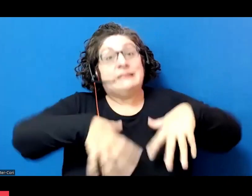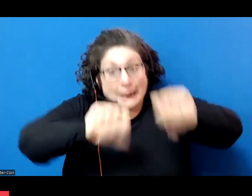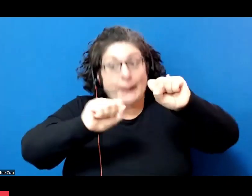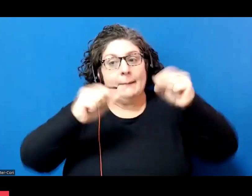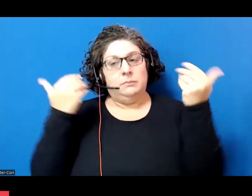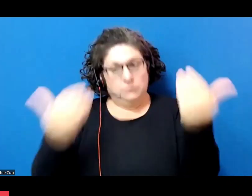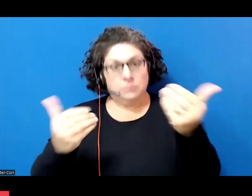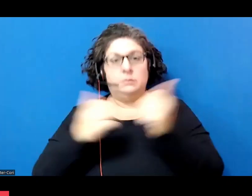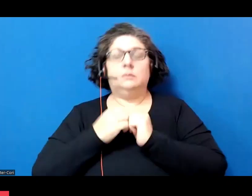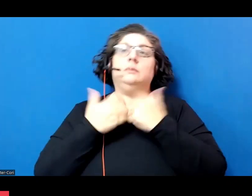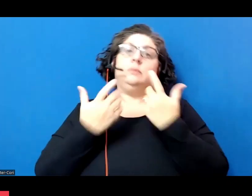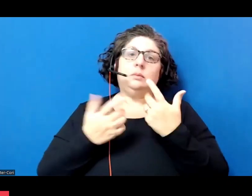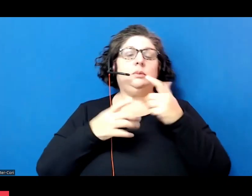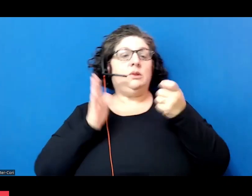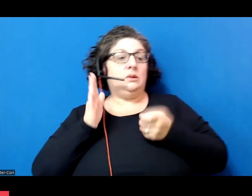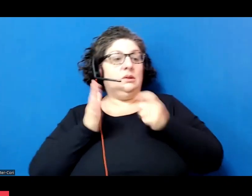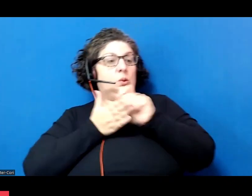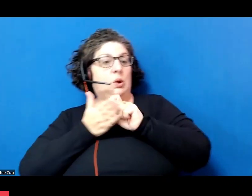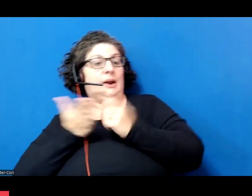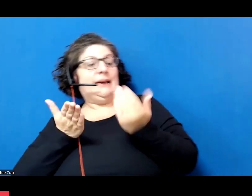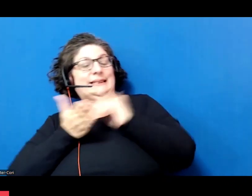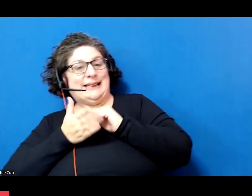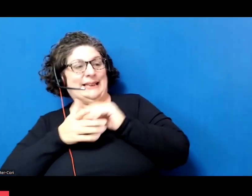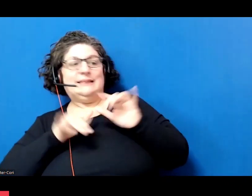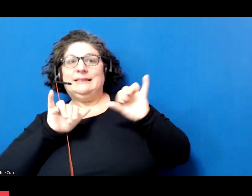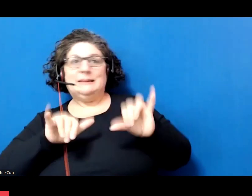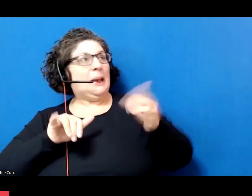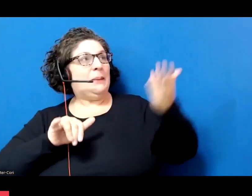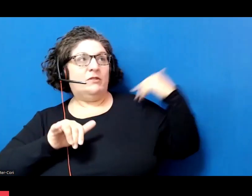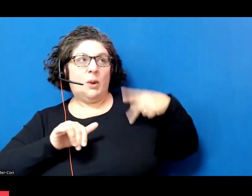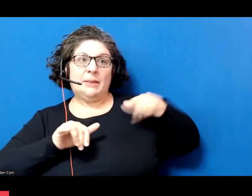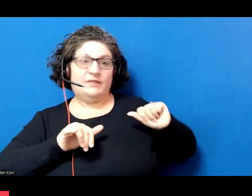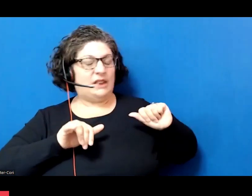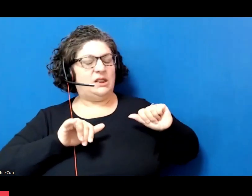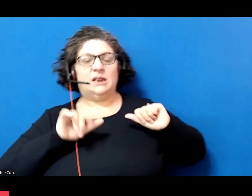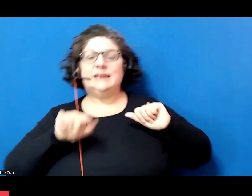Well, Justice Alito wrote separately, as he had in the Pennsylvania case, and he was not